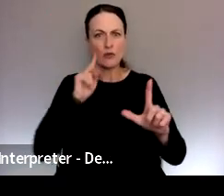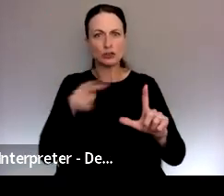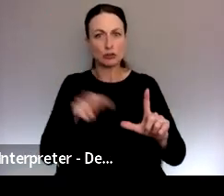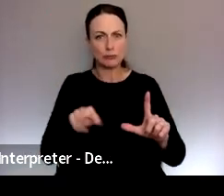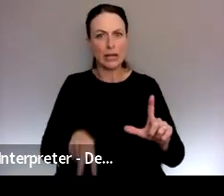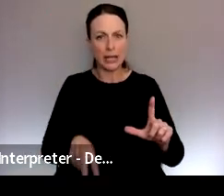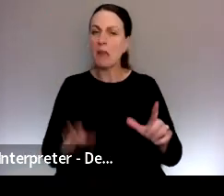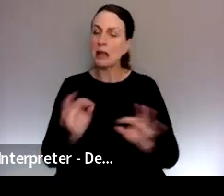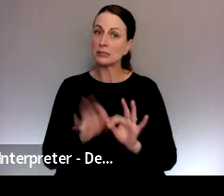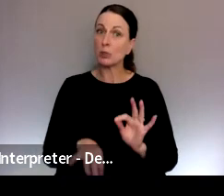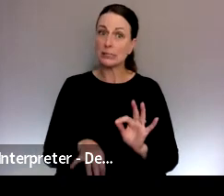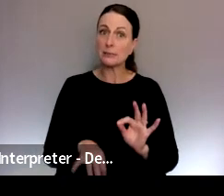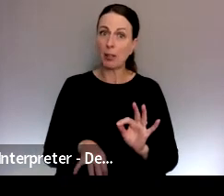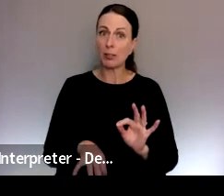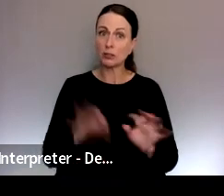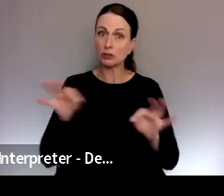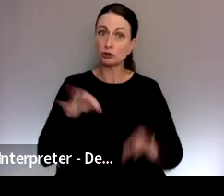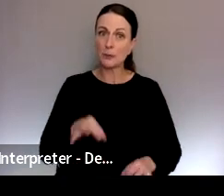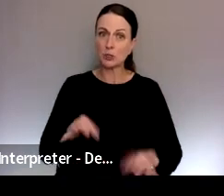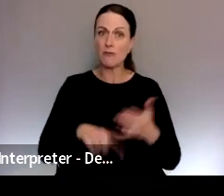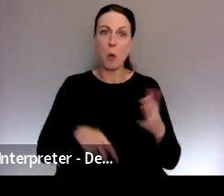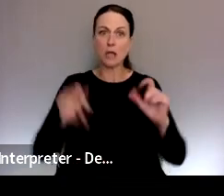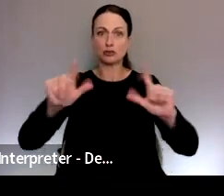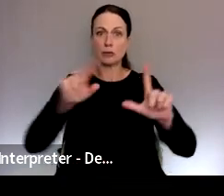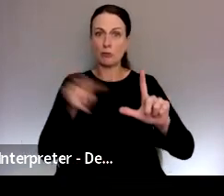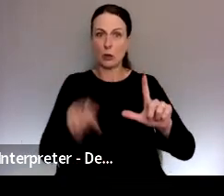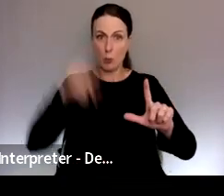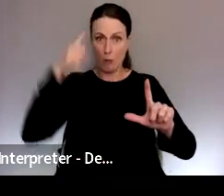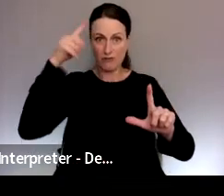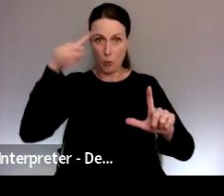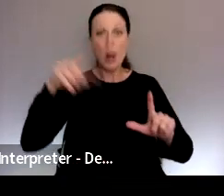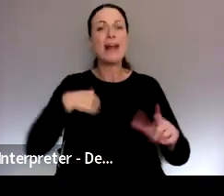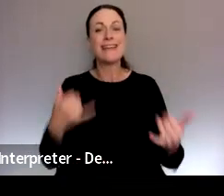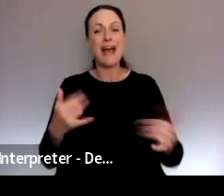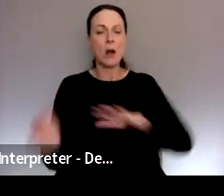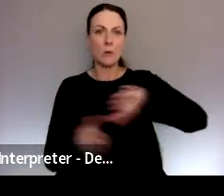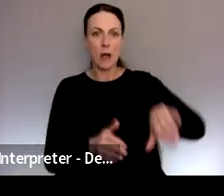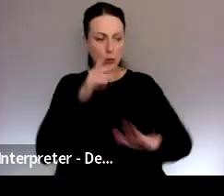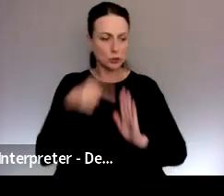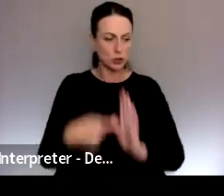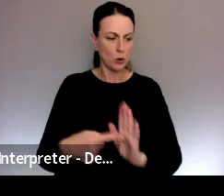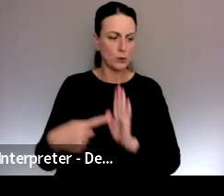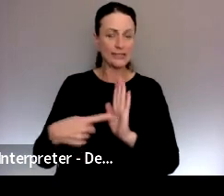So that's a pretty simple description of what a screen reader is all about. Now I'm going to go over and show a few examples